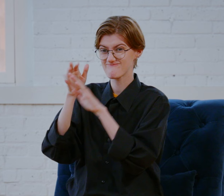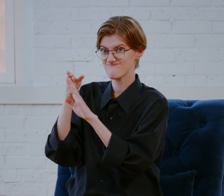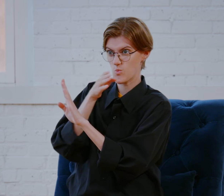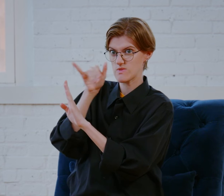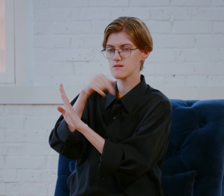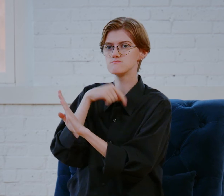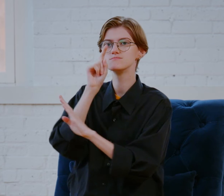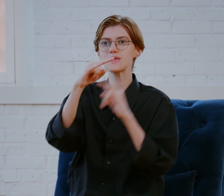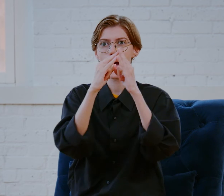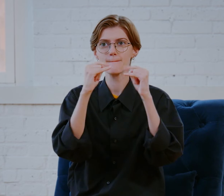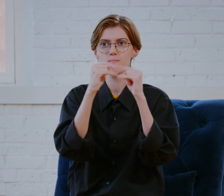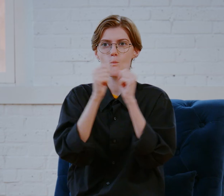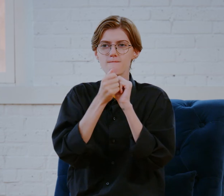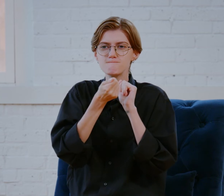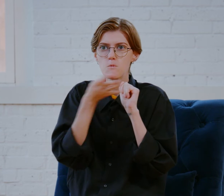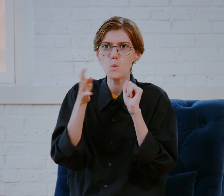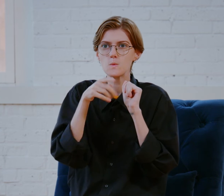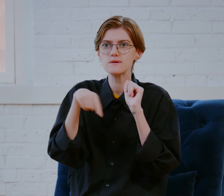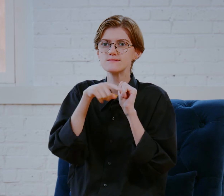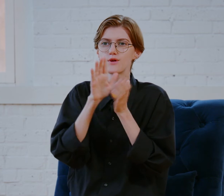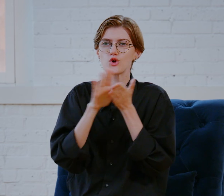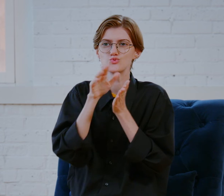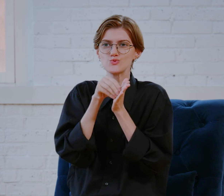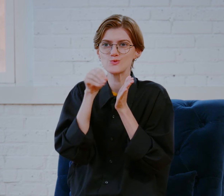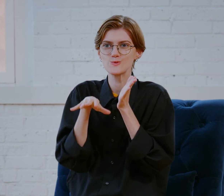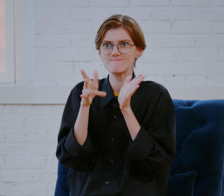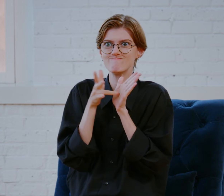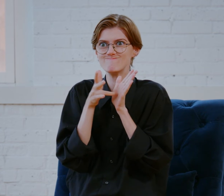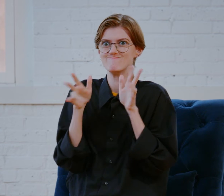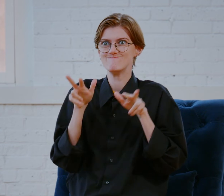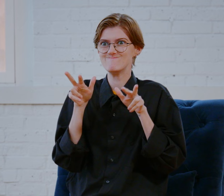before classes started. It's kind of like a camp where all the freshmen